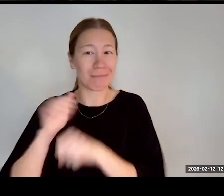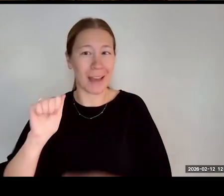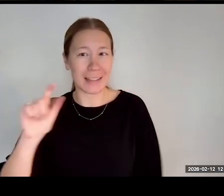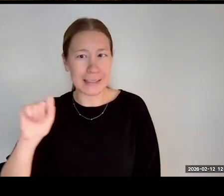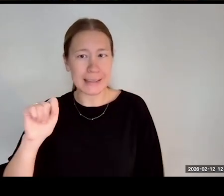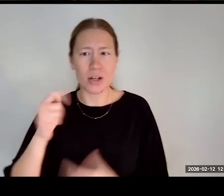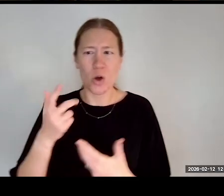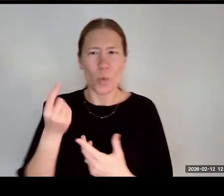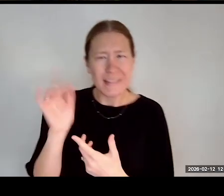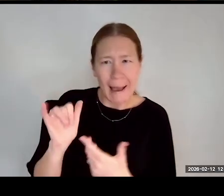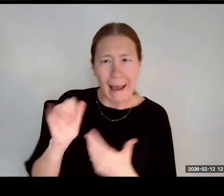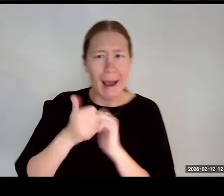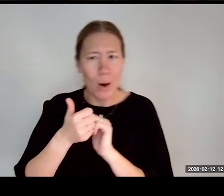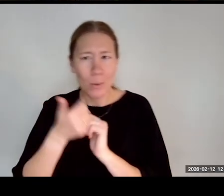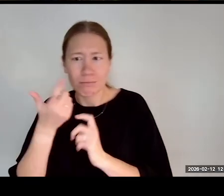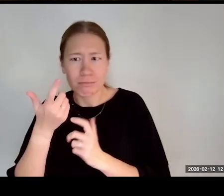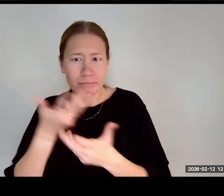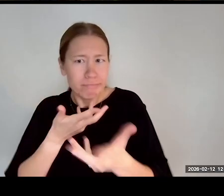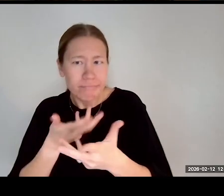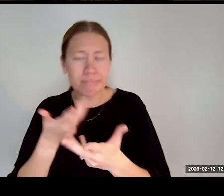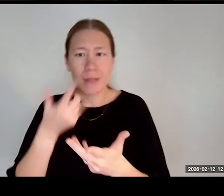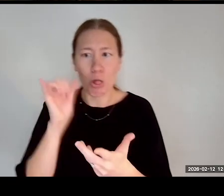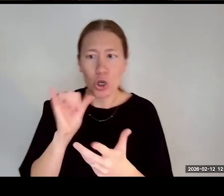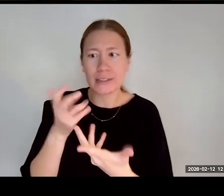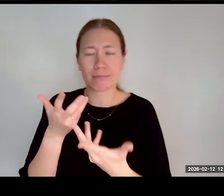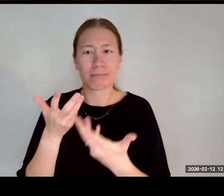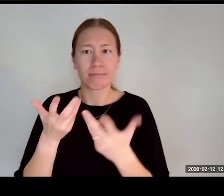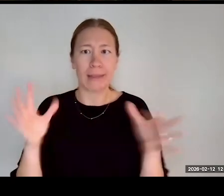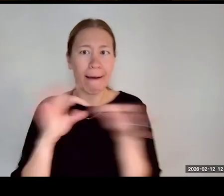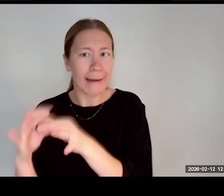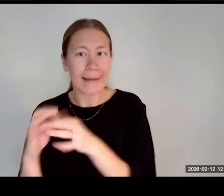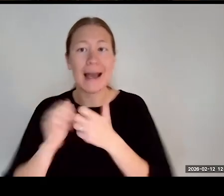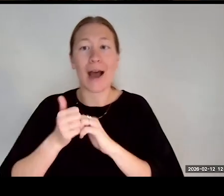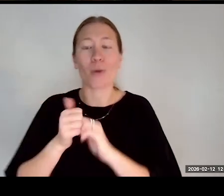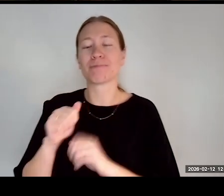and how they interact with the files that we're creating. So assistive technology refers to any item,